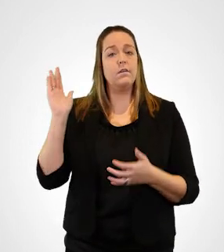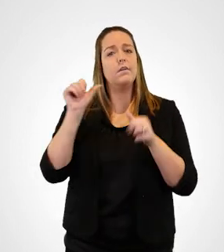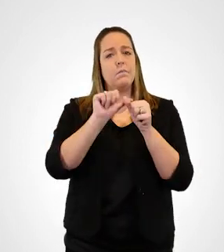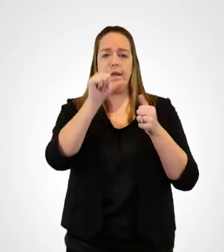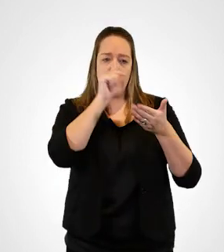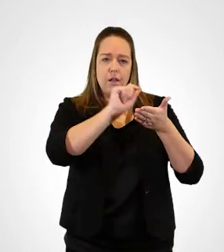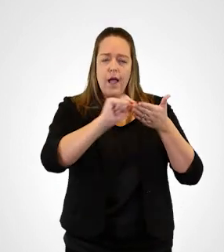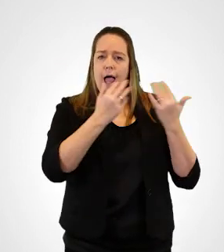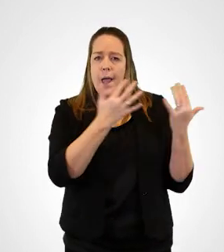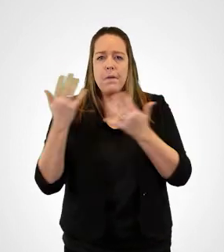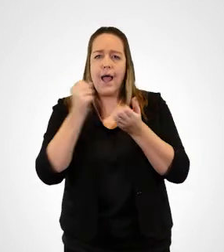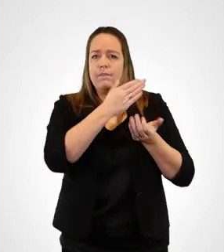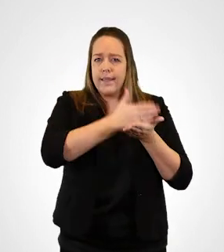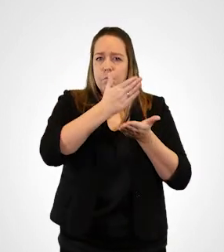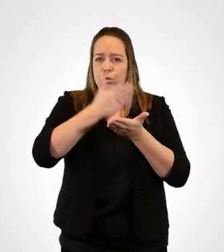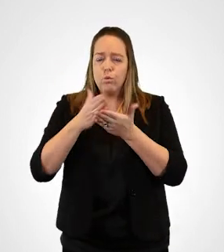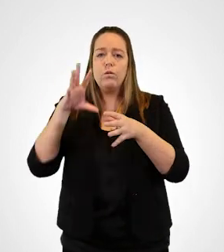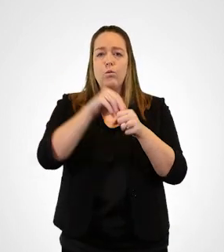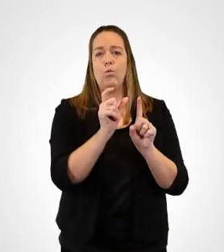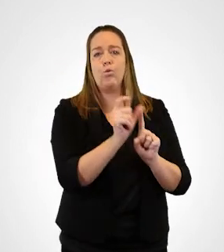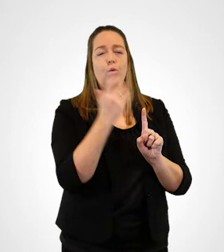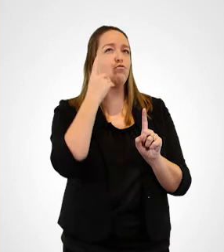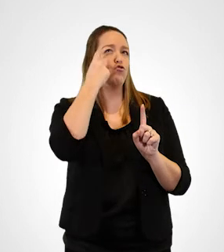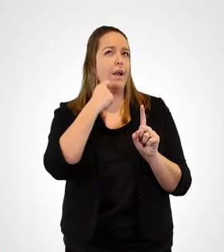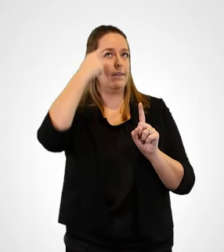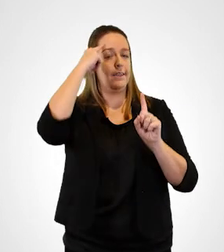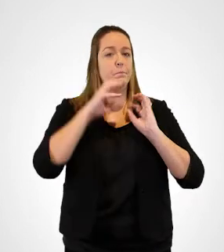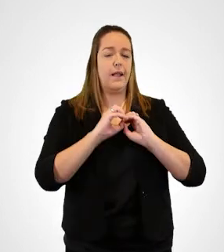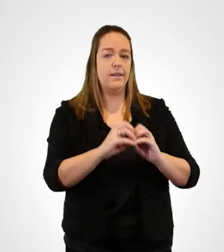to represent the number of syllables in the word when they were attempting the spelling.